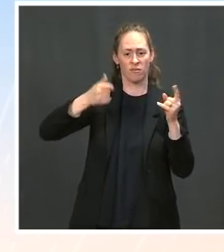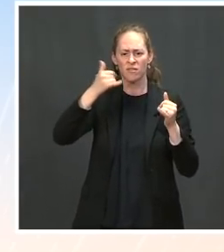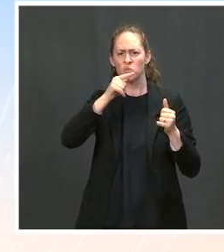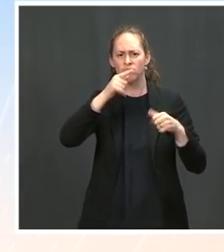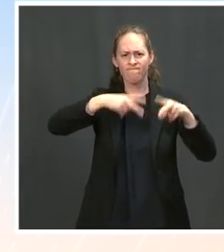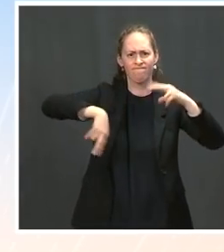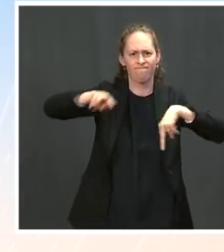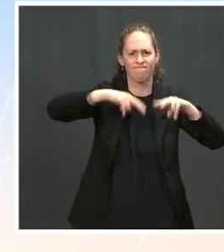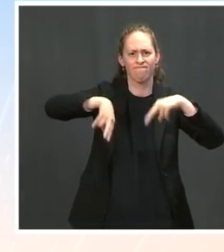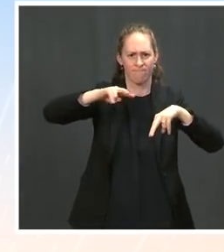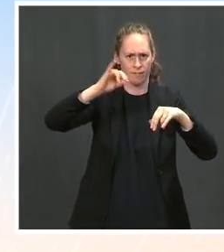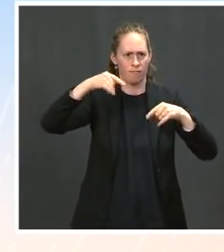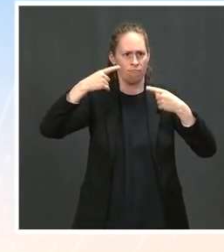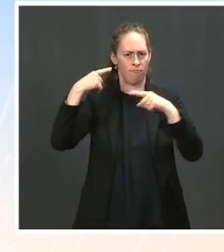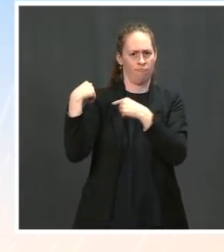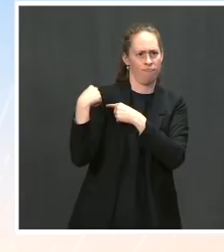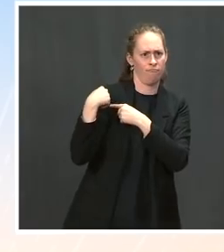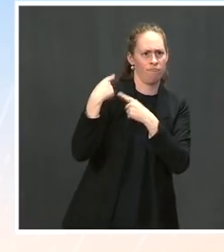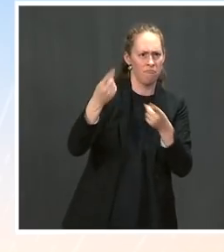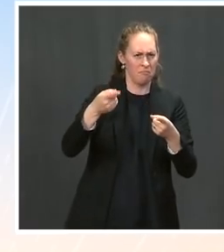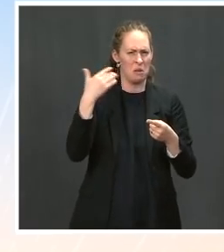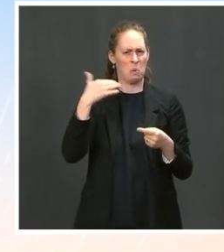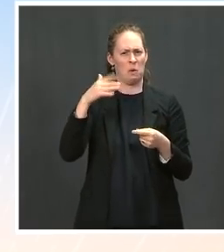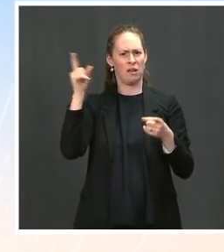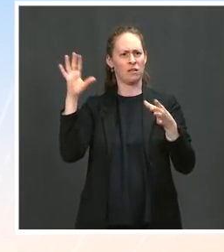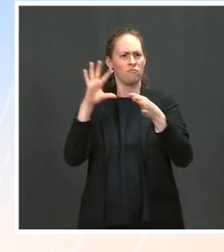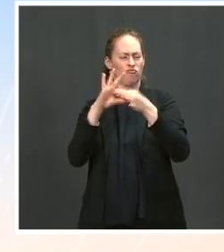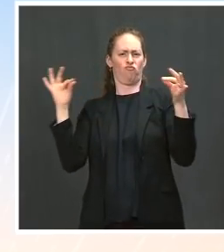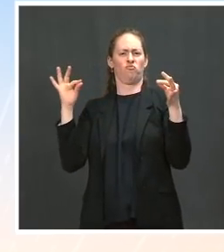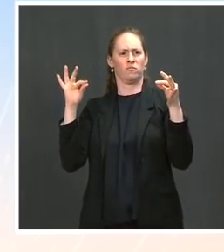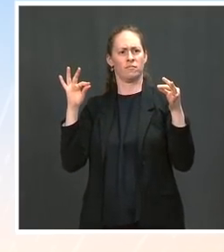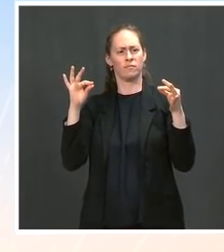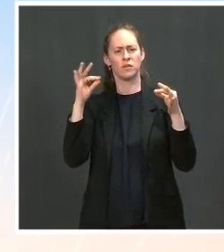sort of asked politicians to not weigh in on the matter.